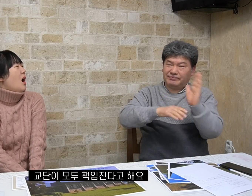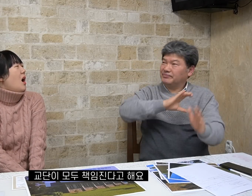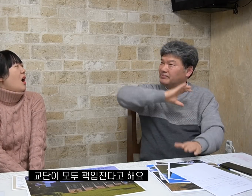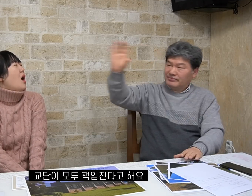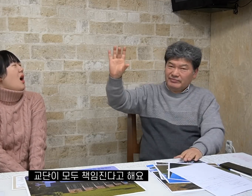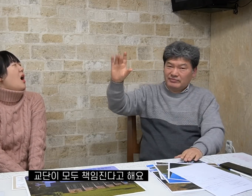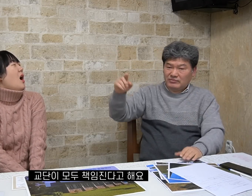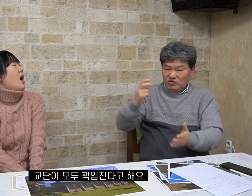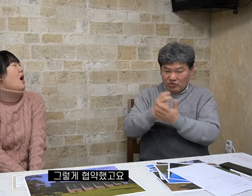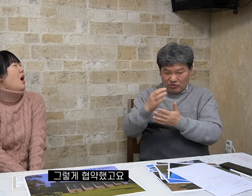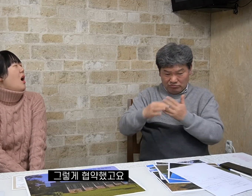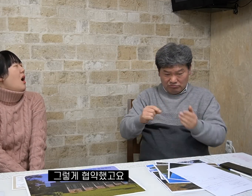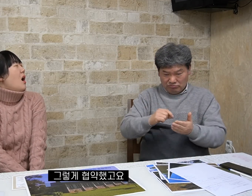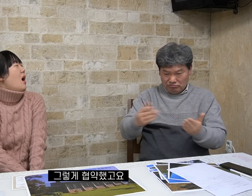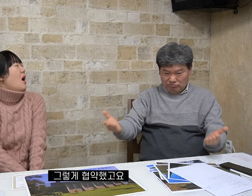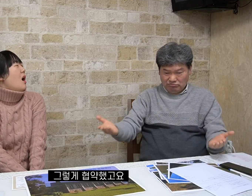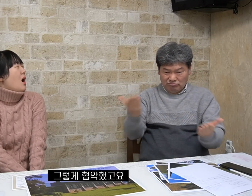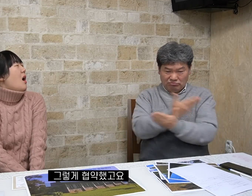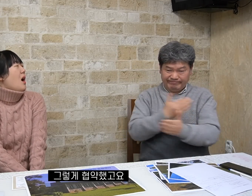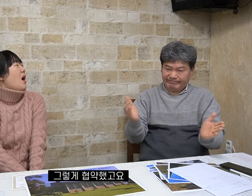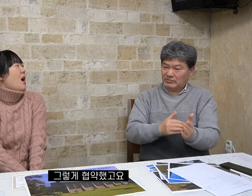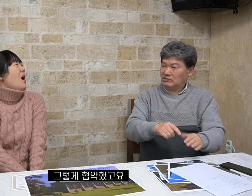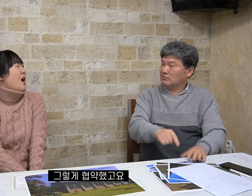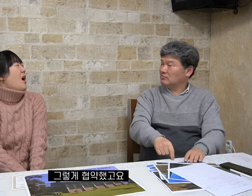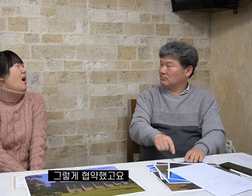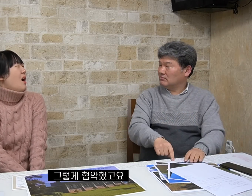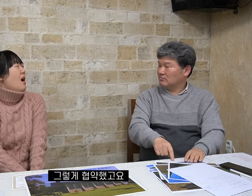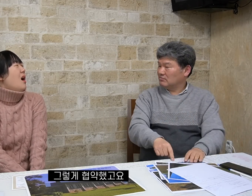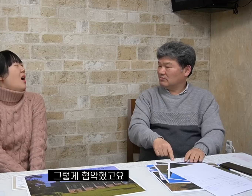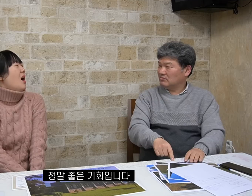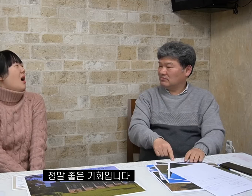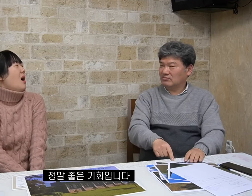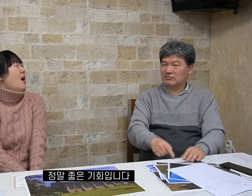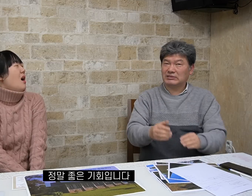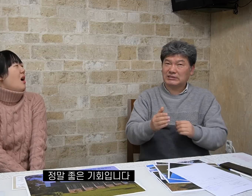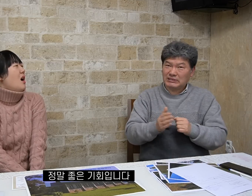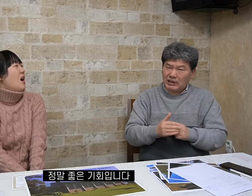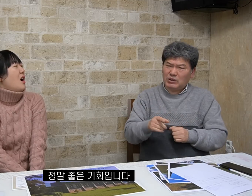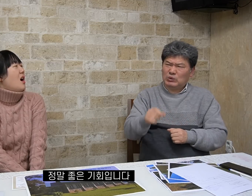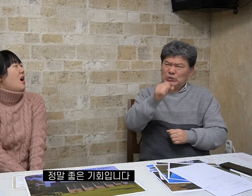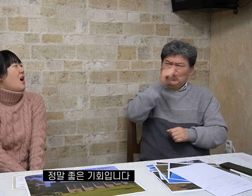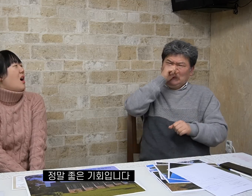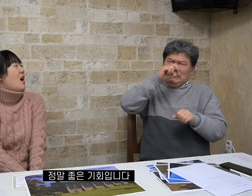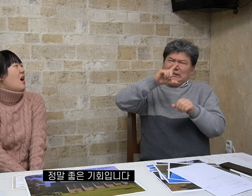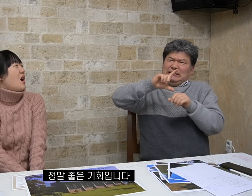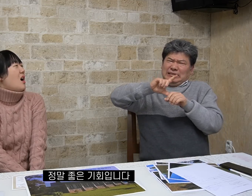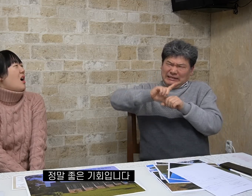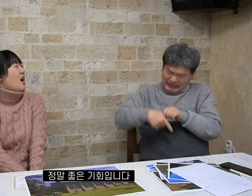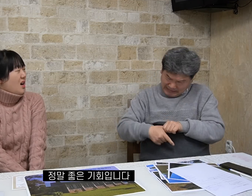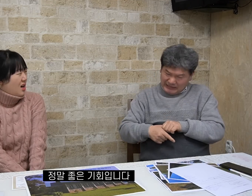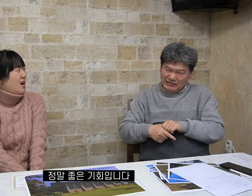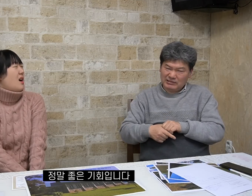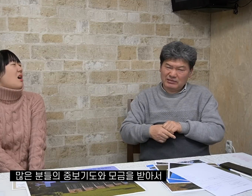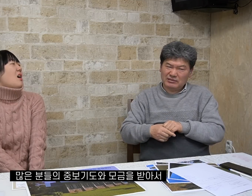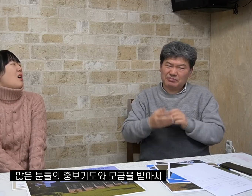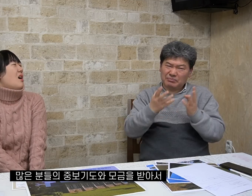operating expenses, and tuition fees. So I made an agreement. This is a really good opportunity.